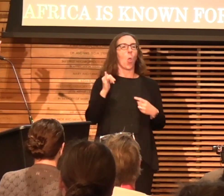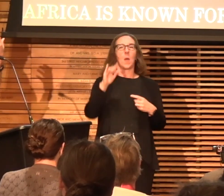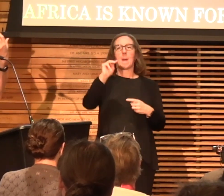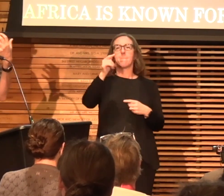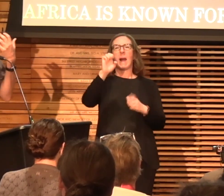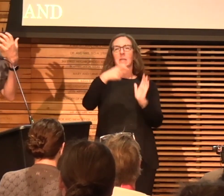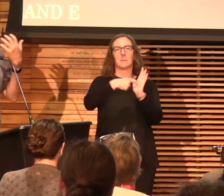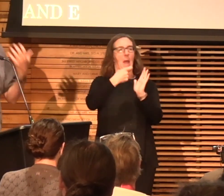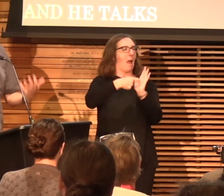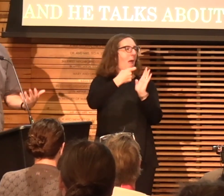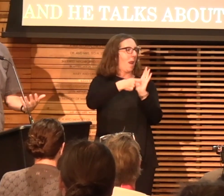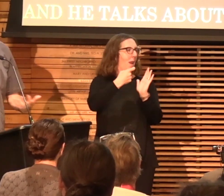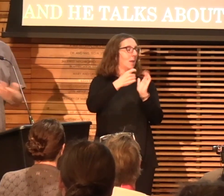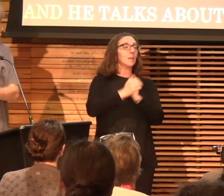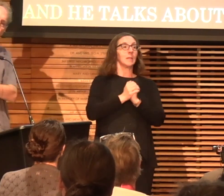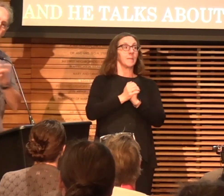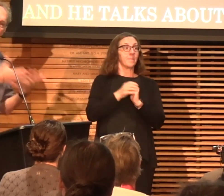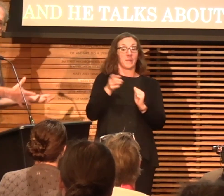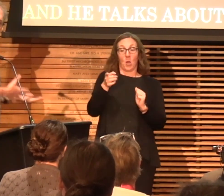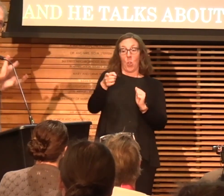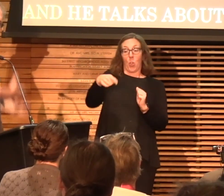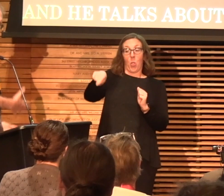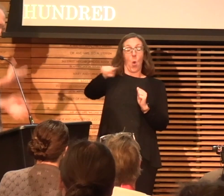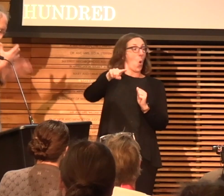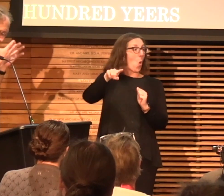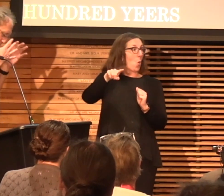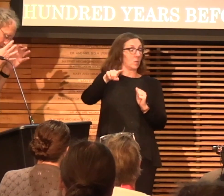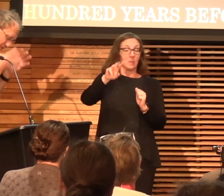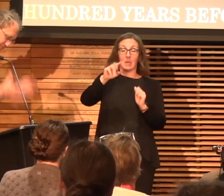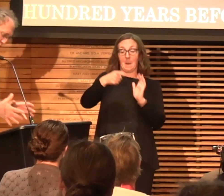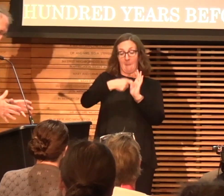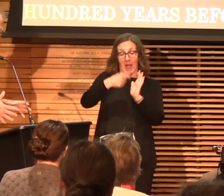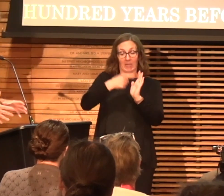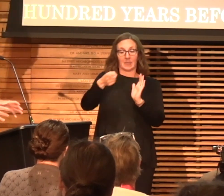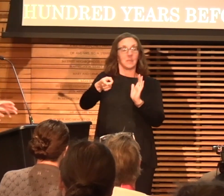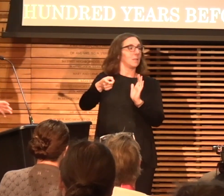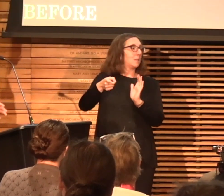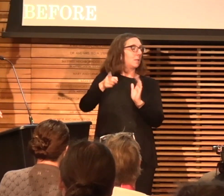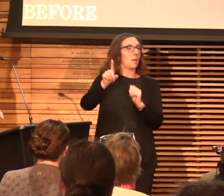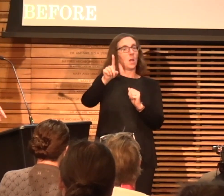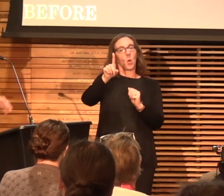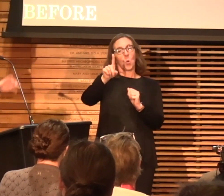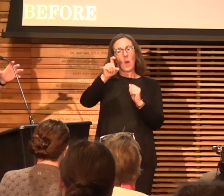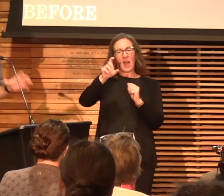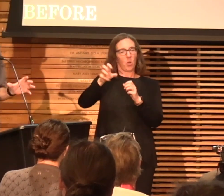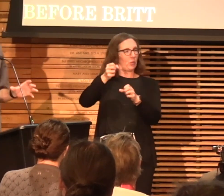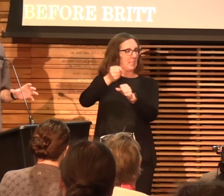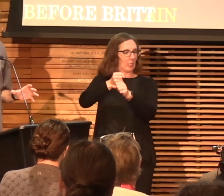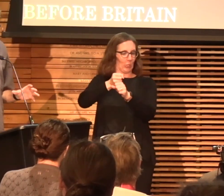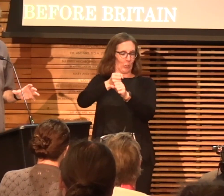And he talks about how their conditions're 100 years, before Britain implemented